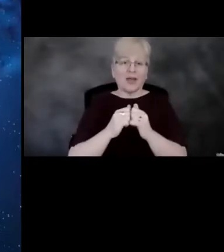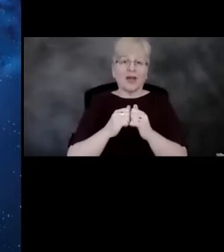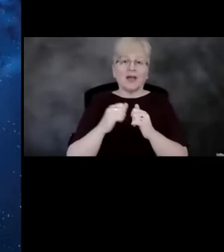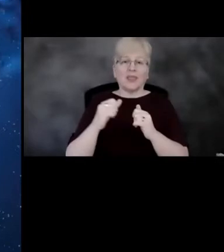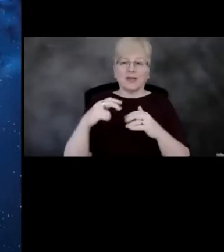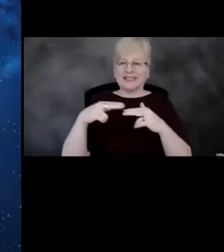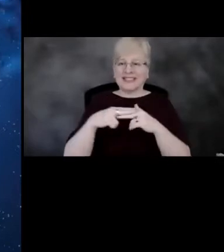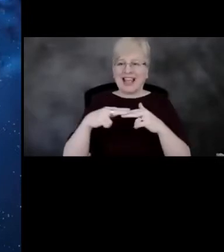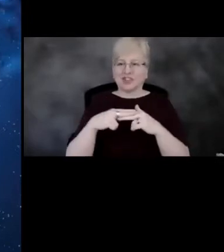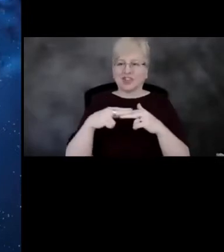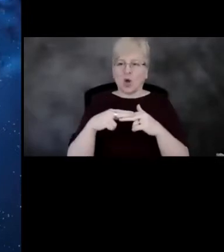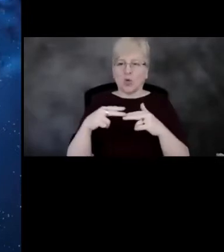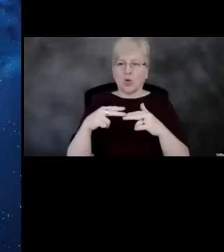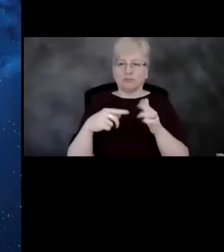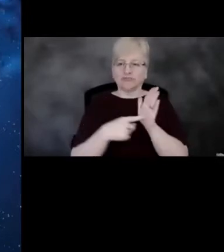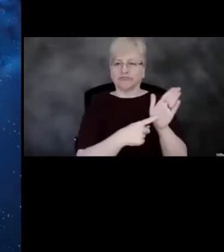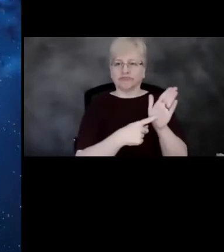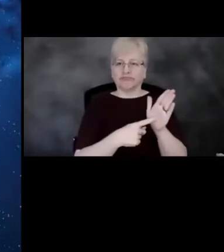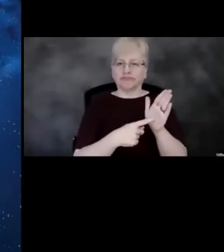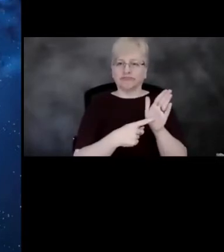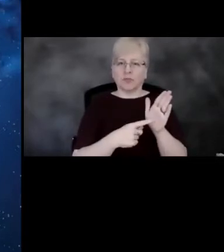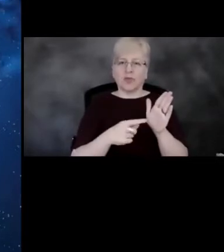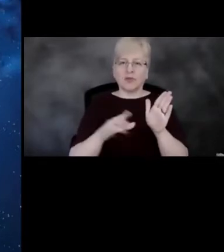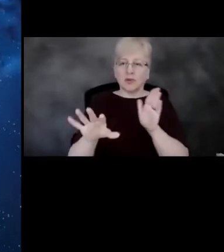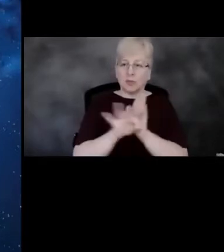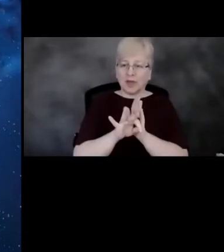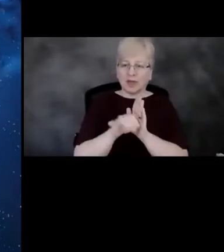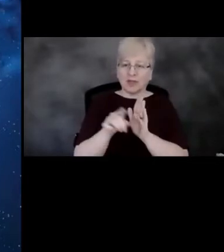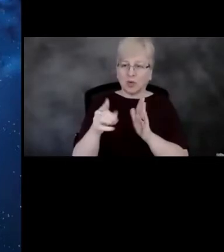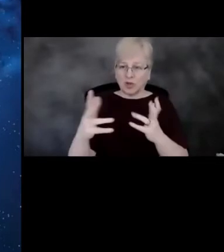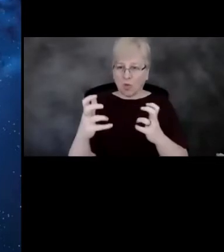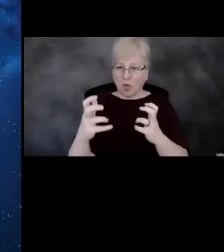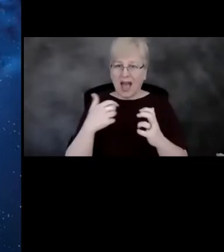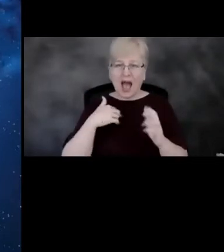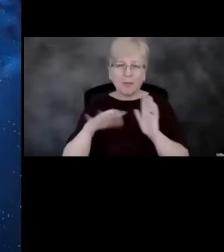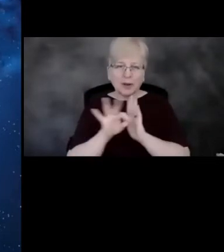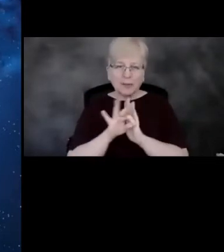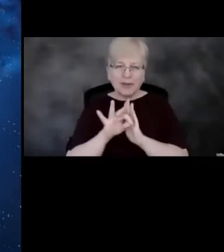to start with and I will choose one of the ones with the slideshow, so that you can see